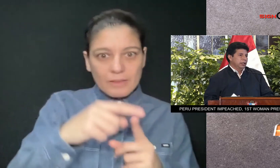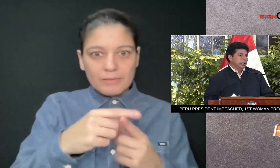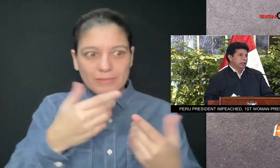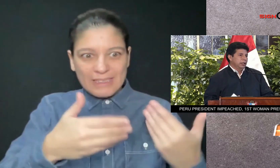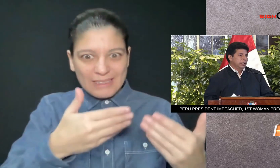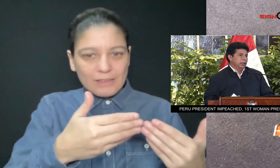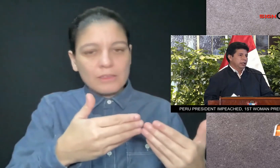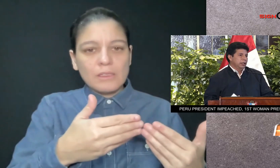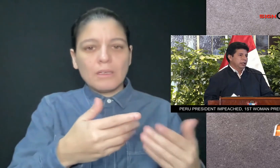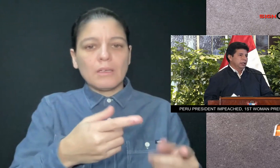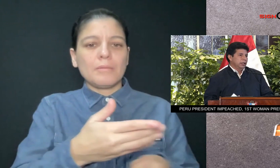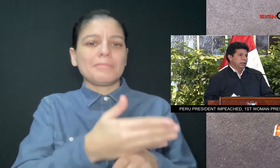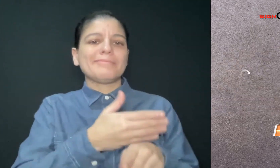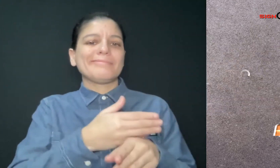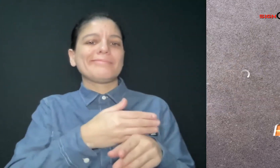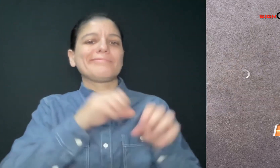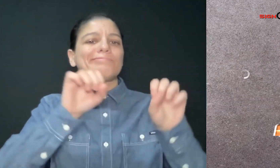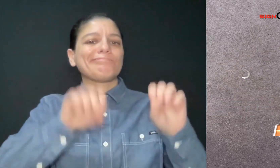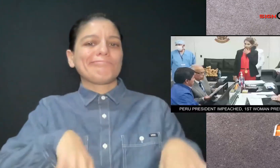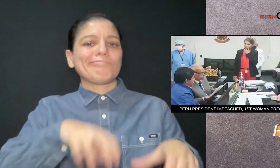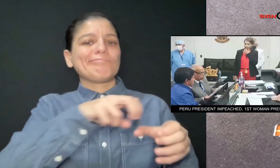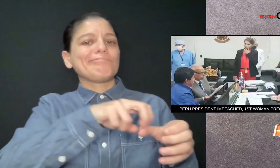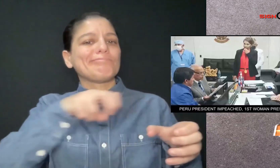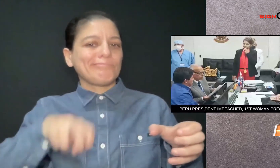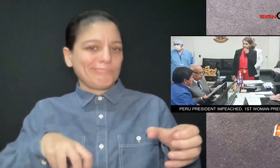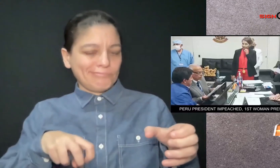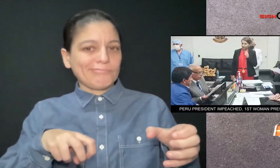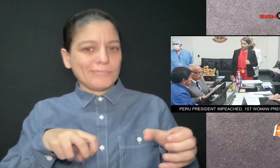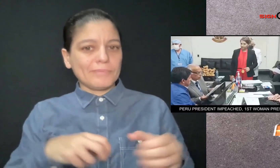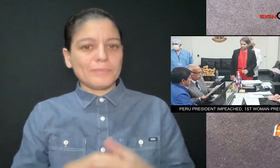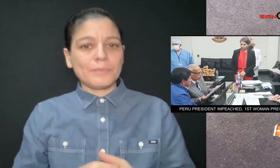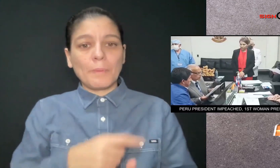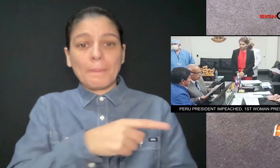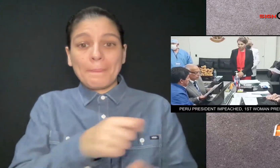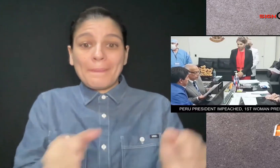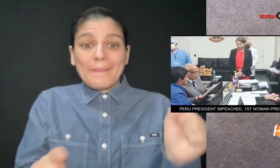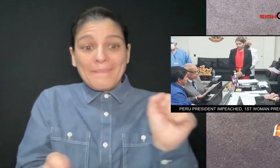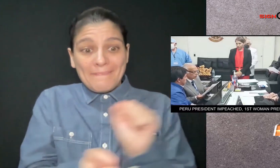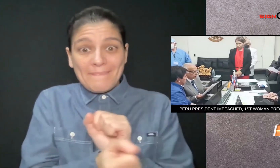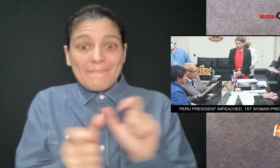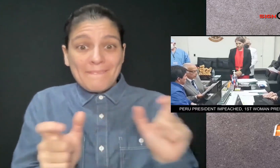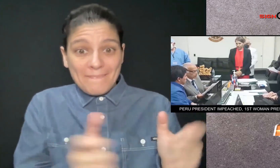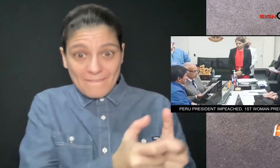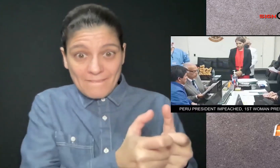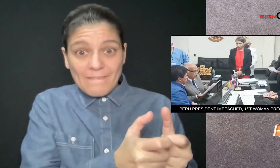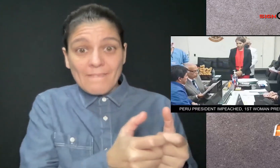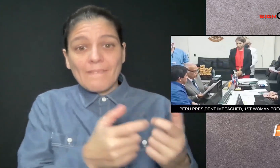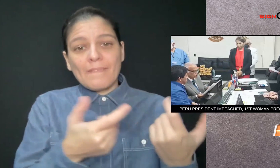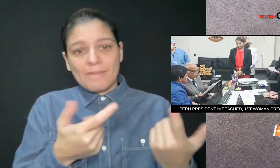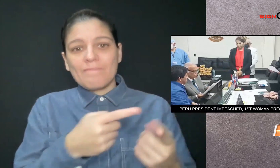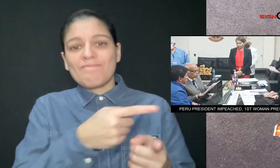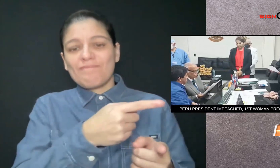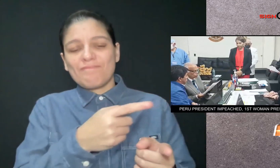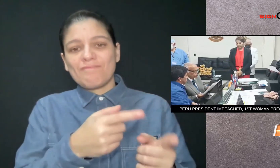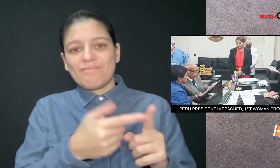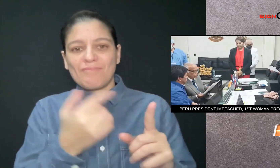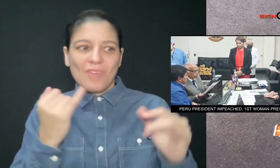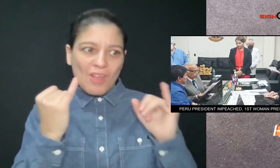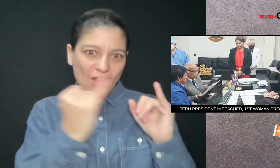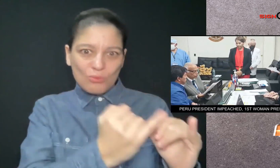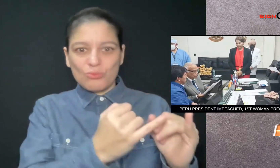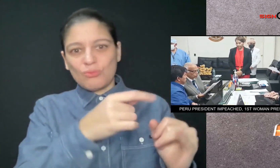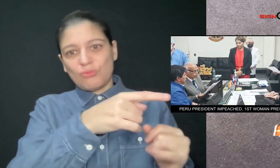and install an emergency government before he was impeached he was arrested and faces